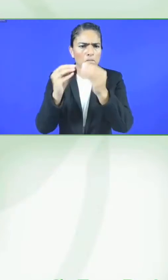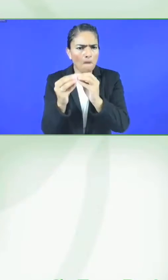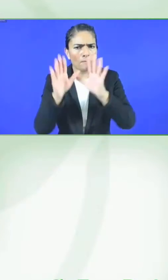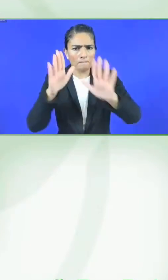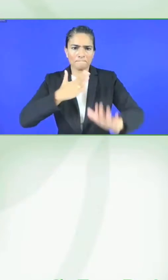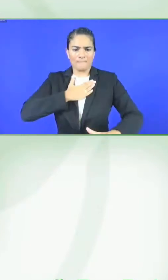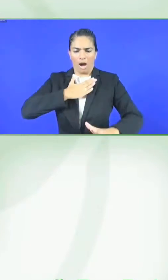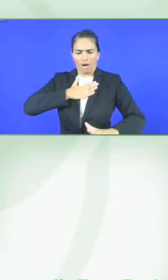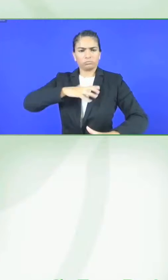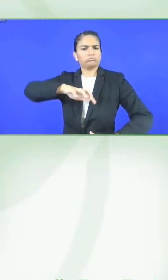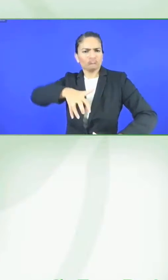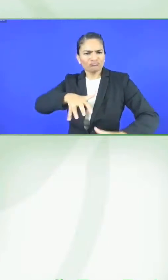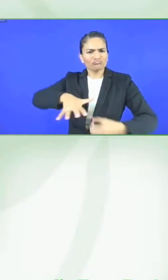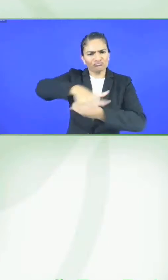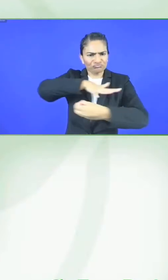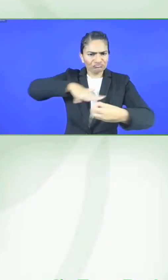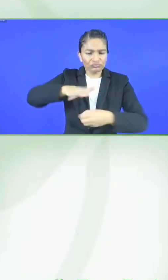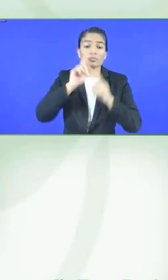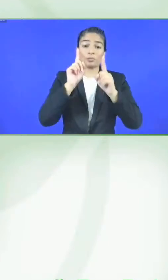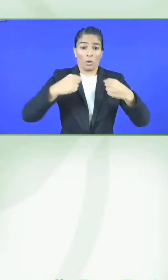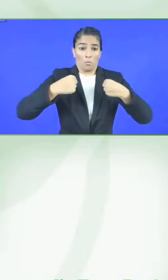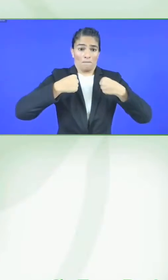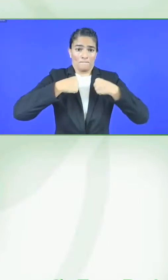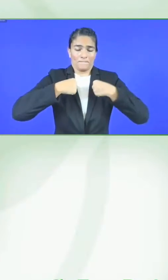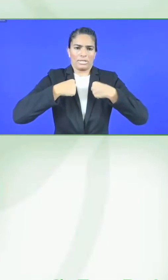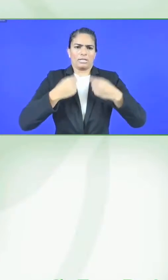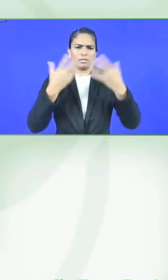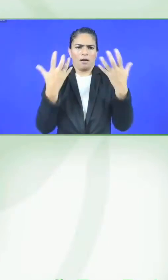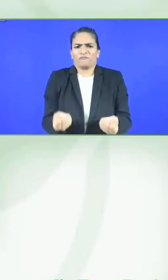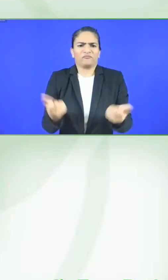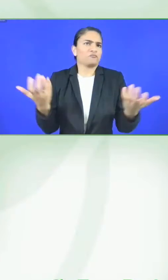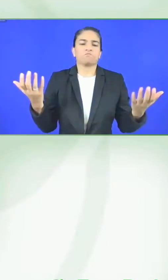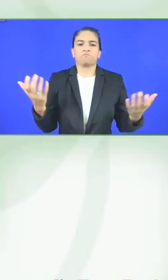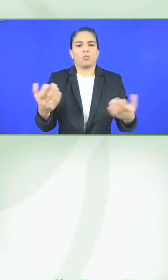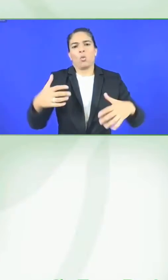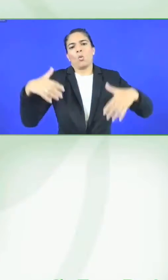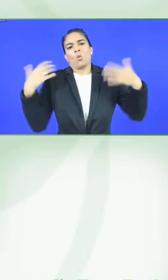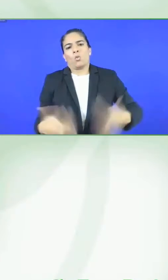I am not again constrained by issues regarding my location.